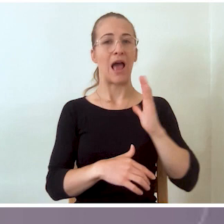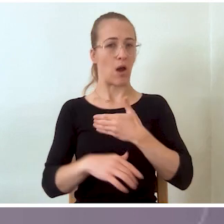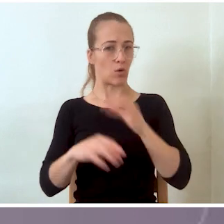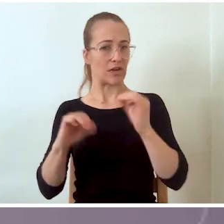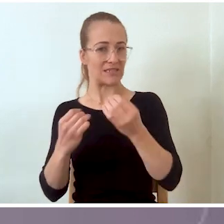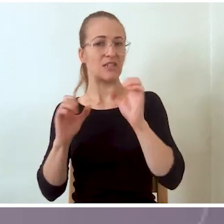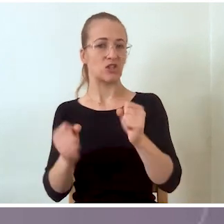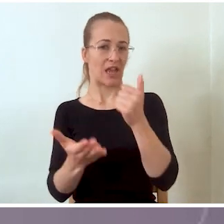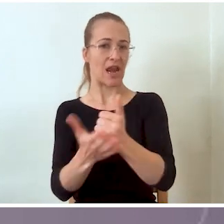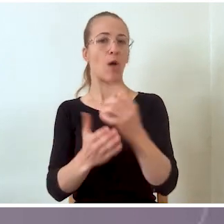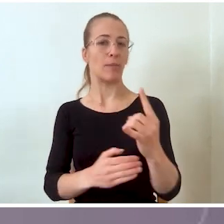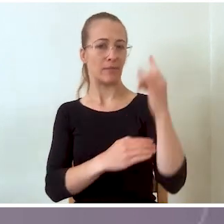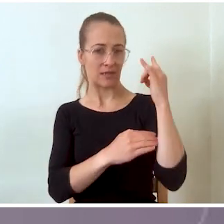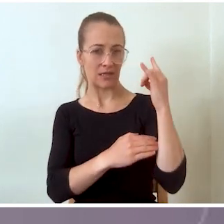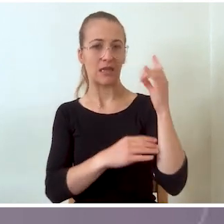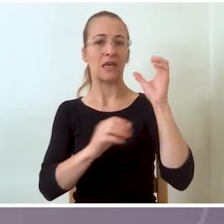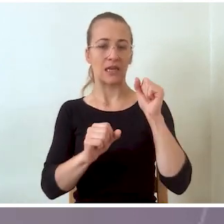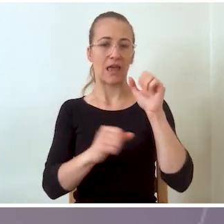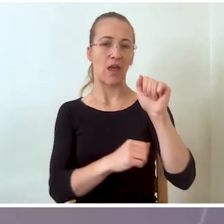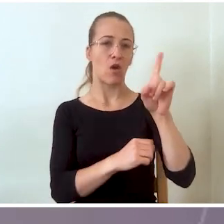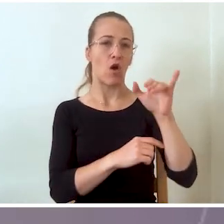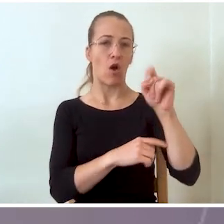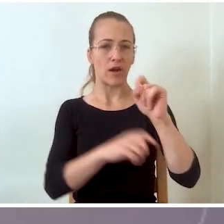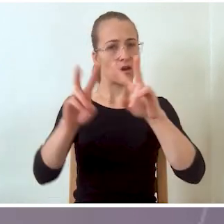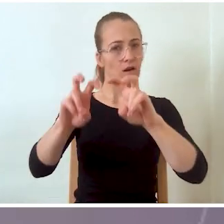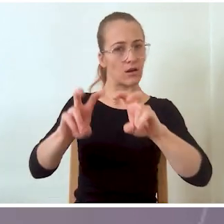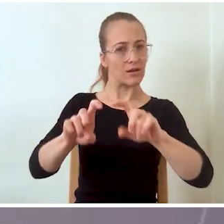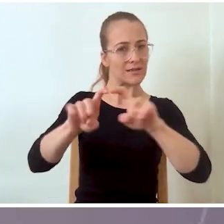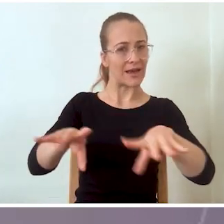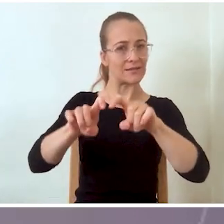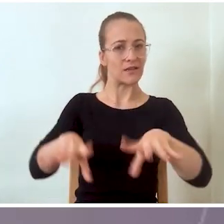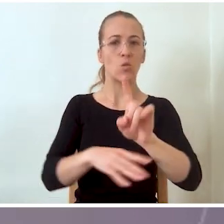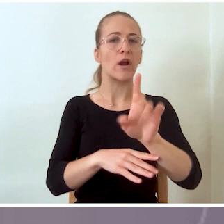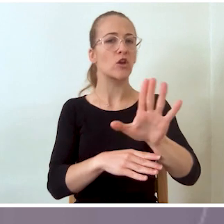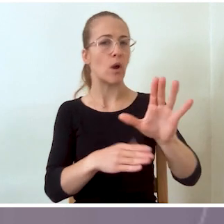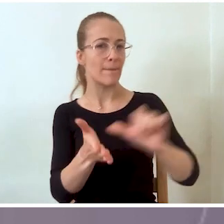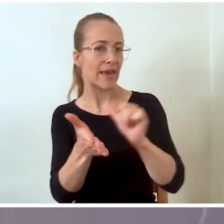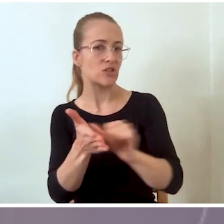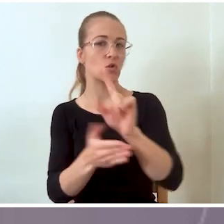Run through an audit of yourself. Where are you? Where are your pages? Where is your email process?